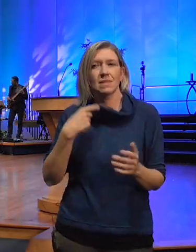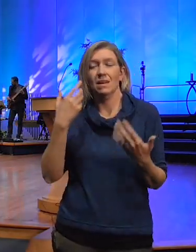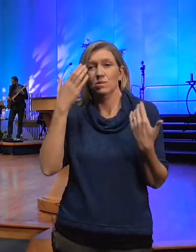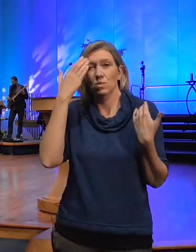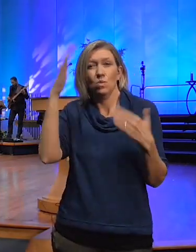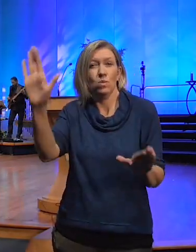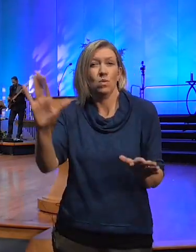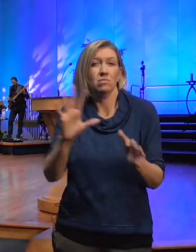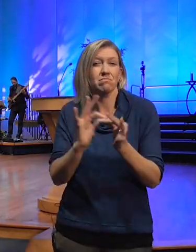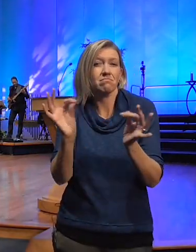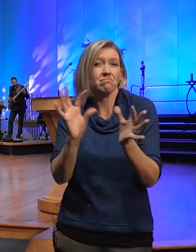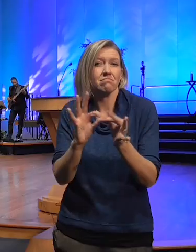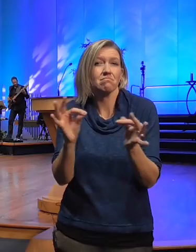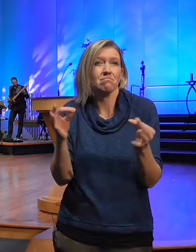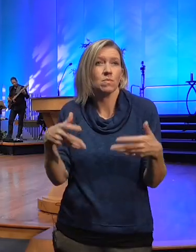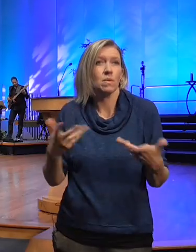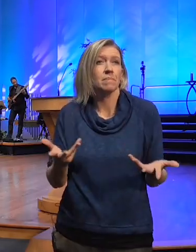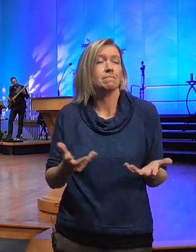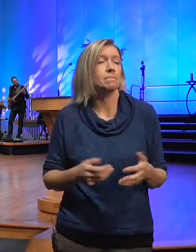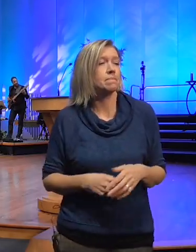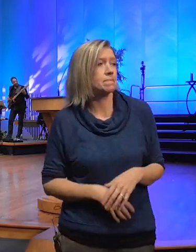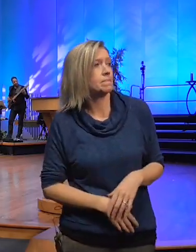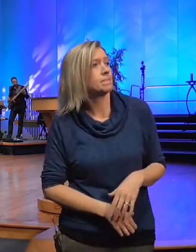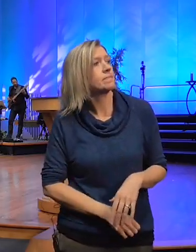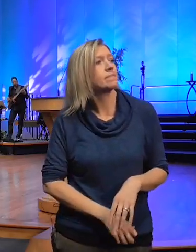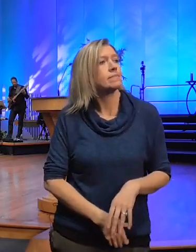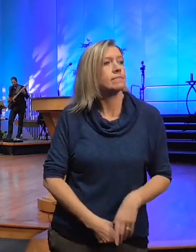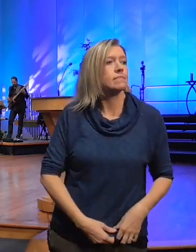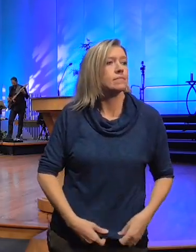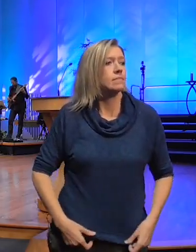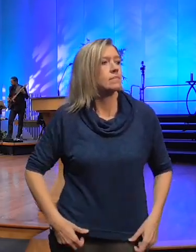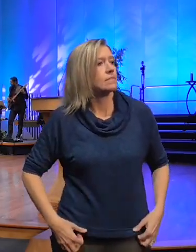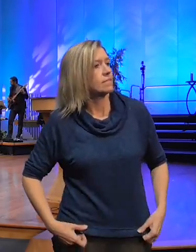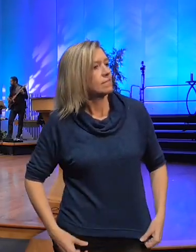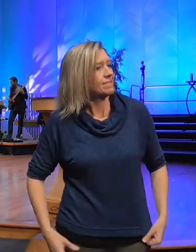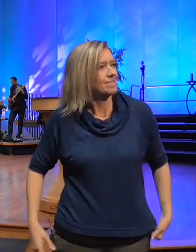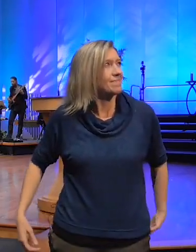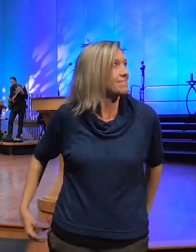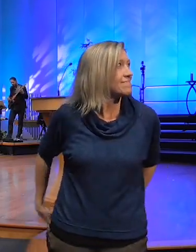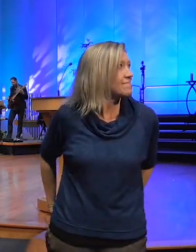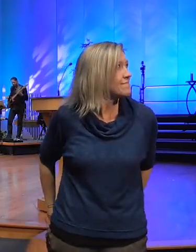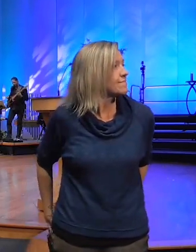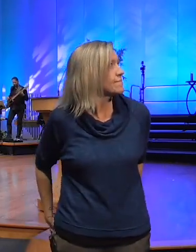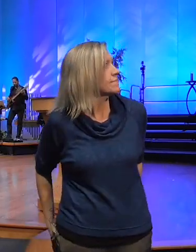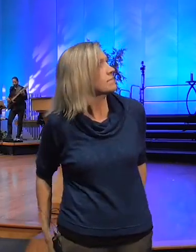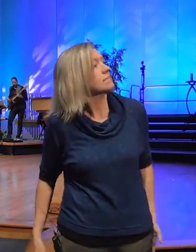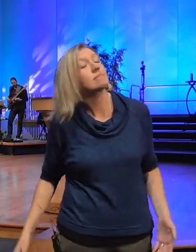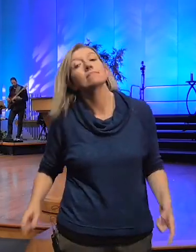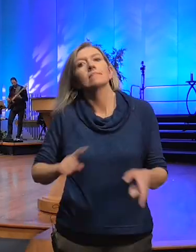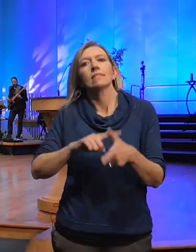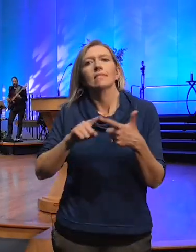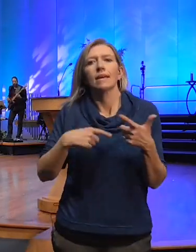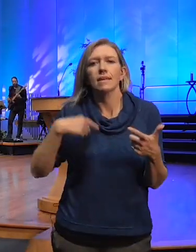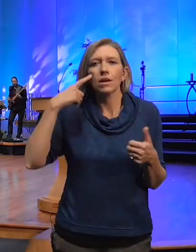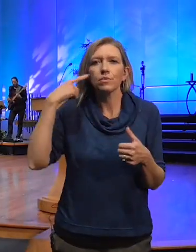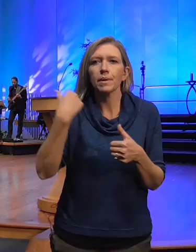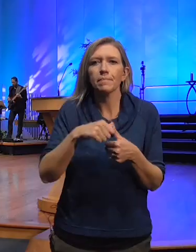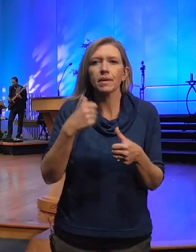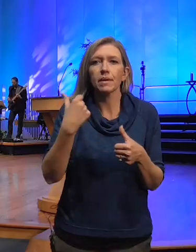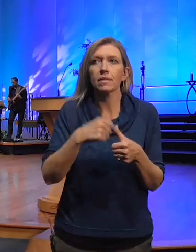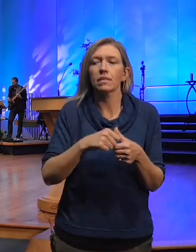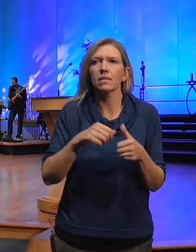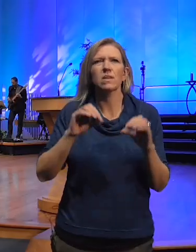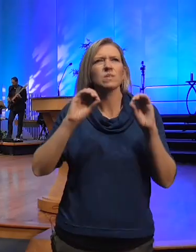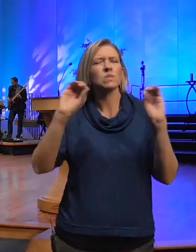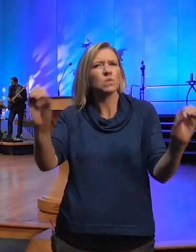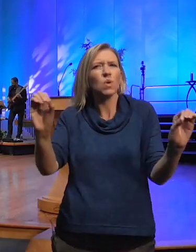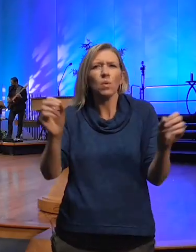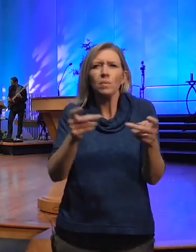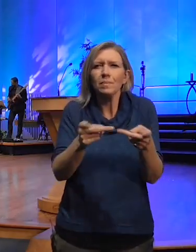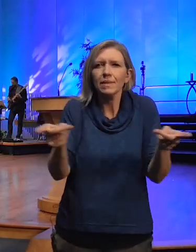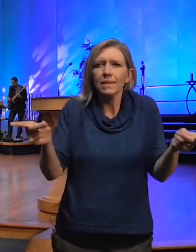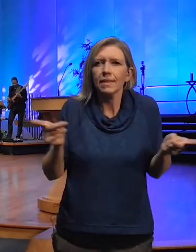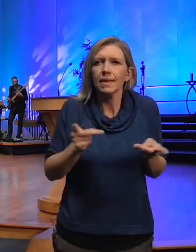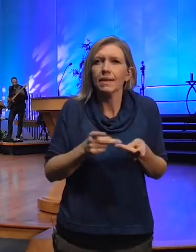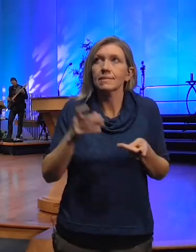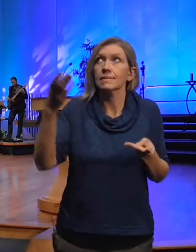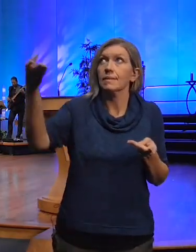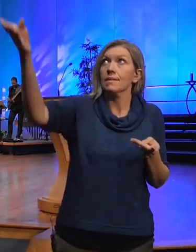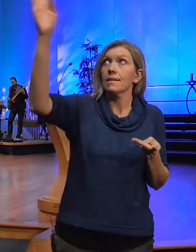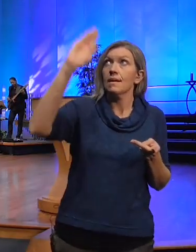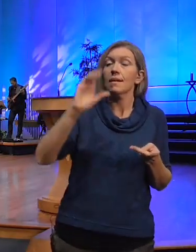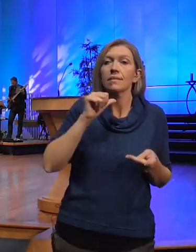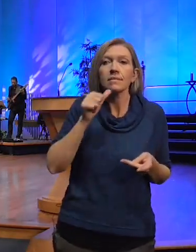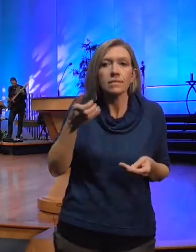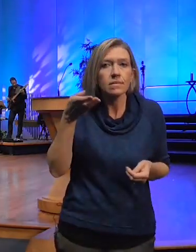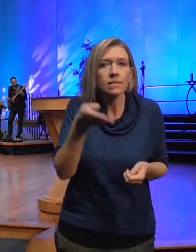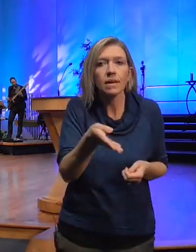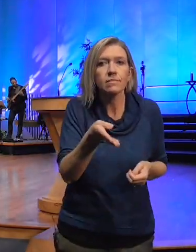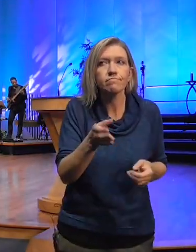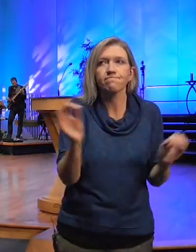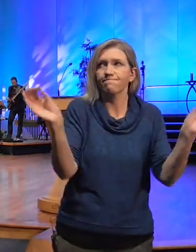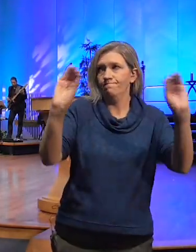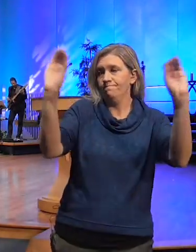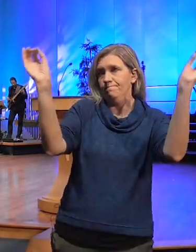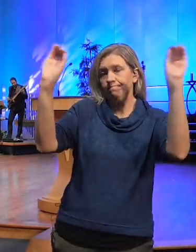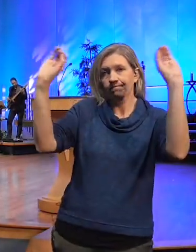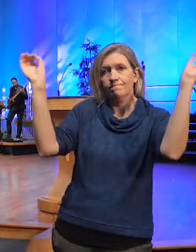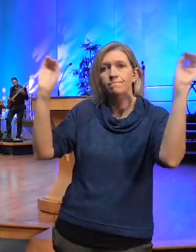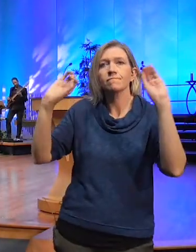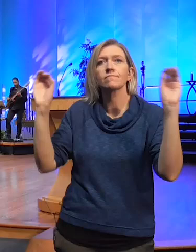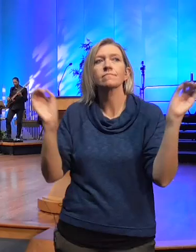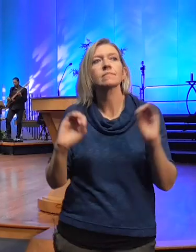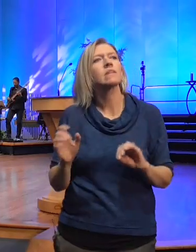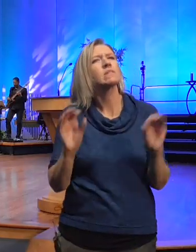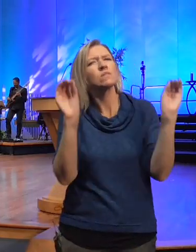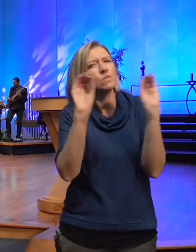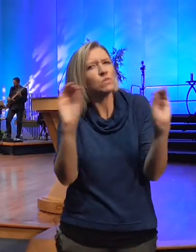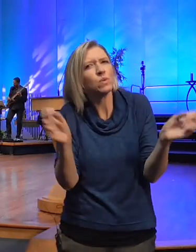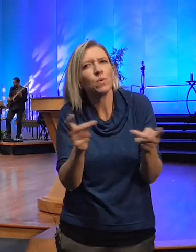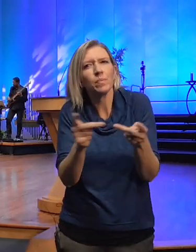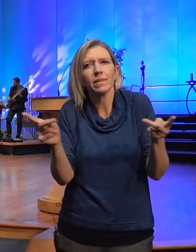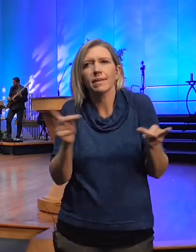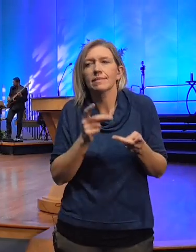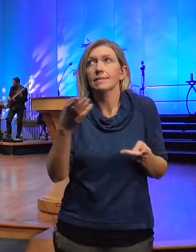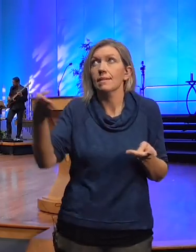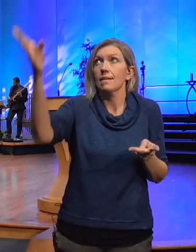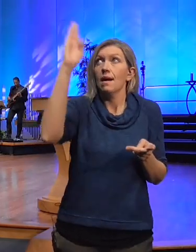say then I remember there is nowhere there God is not no no no there is no way that God is